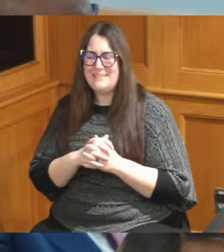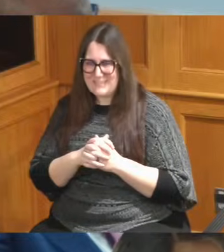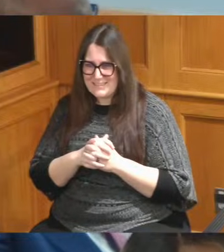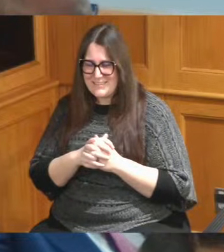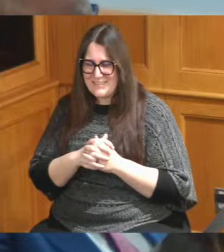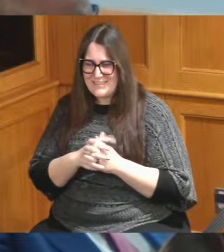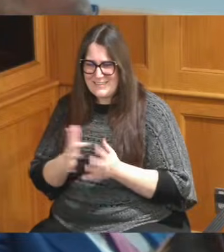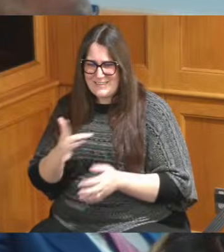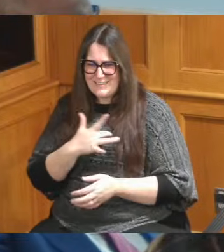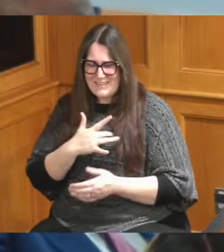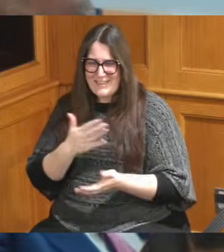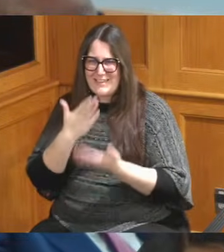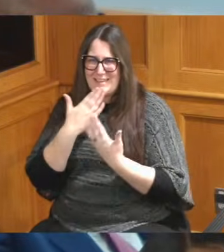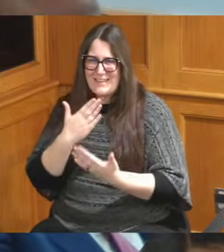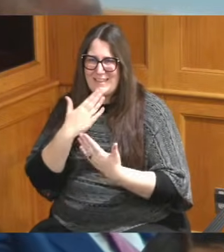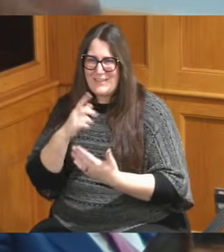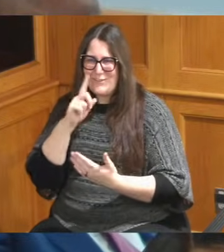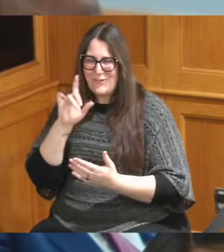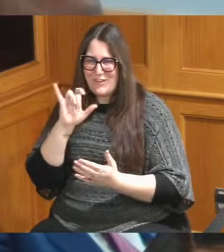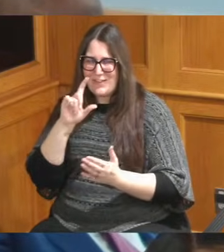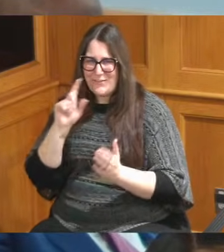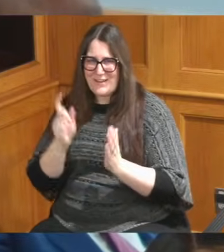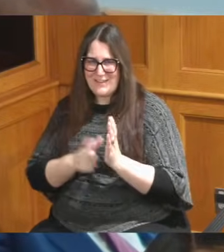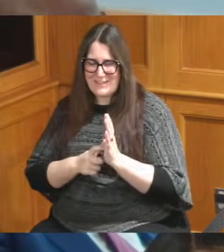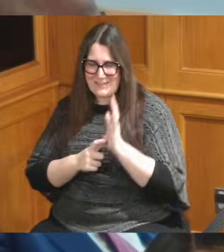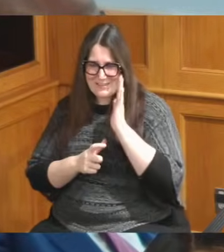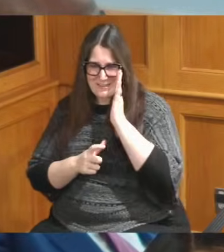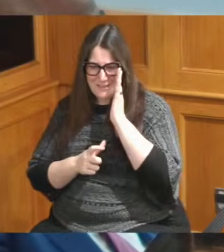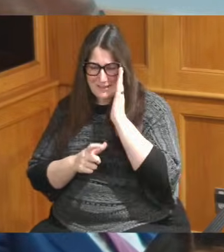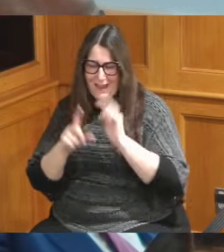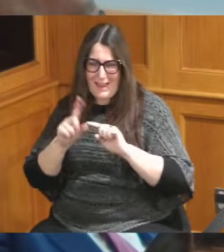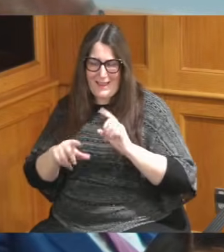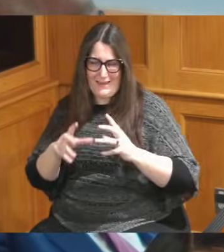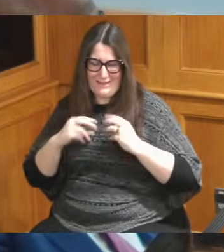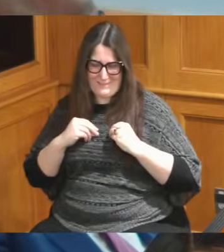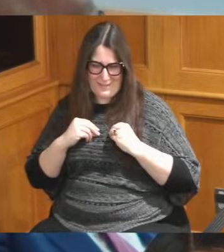for this recognition. Um, I can't accept it all. You know what I mean? Thank you,